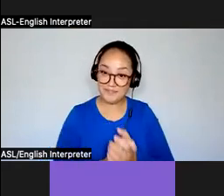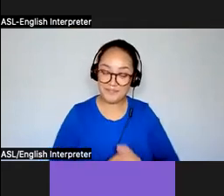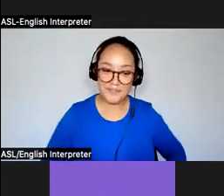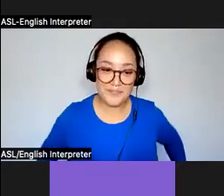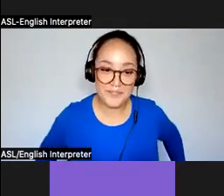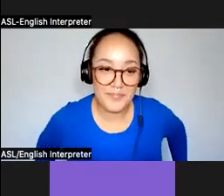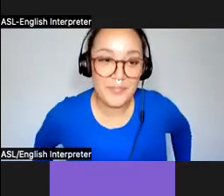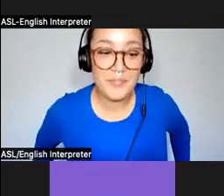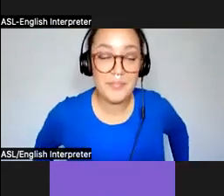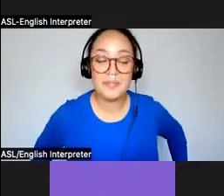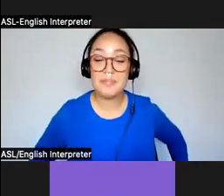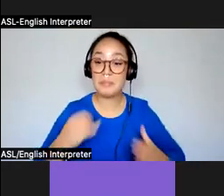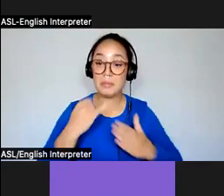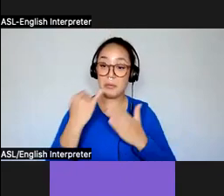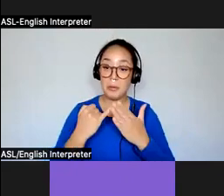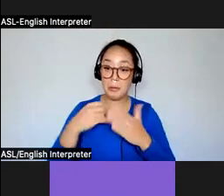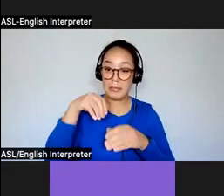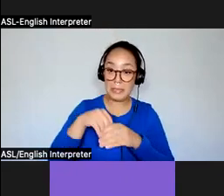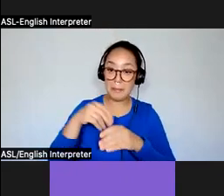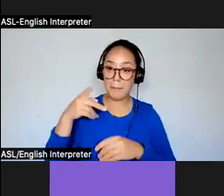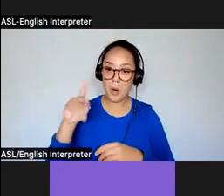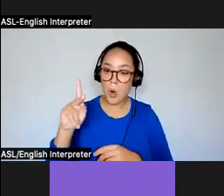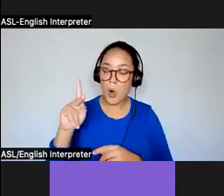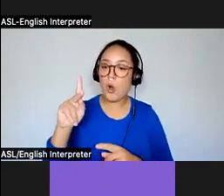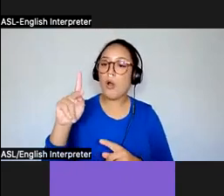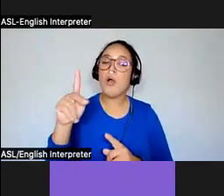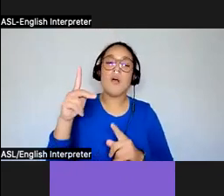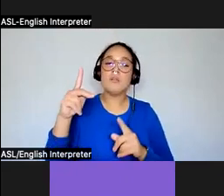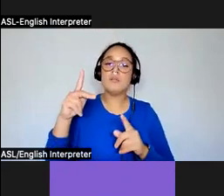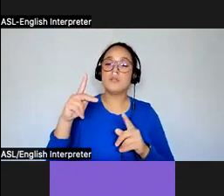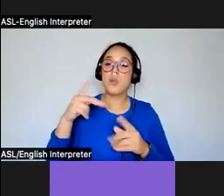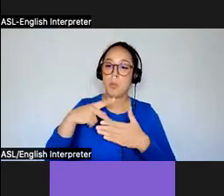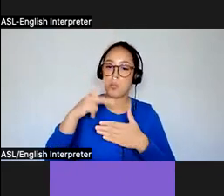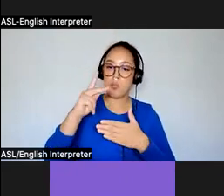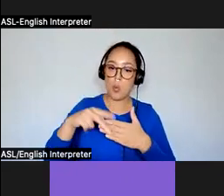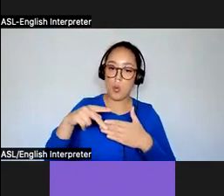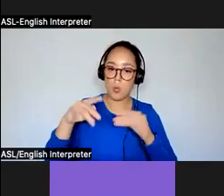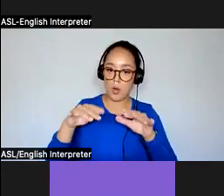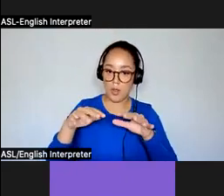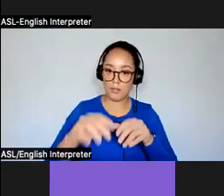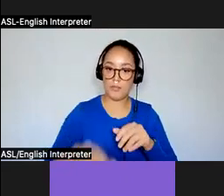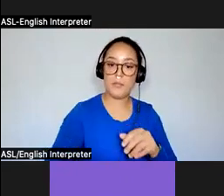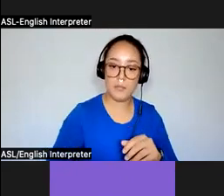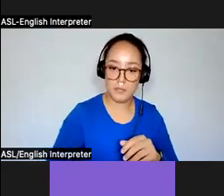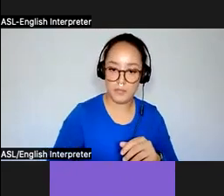Arts in the Parks is a free annual outdoor program that brings arts events to parks and neighborhoods across Toronto.